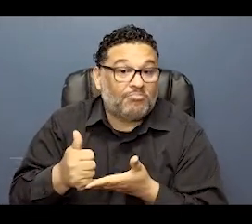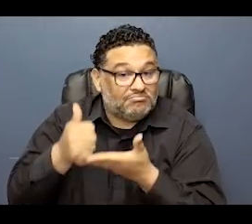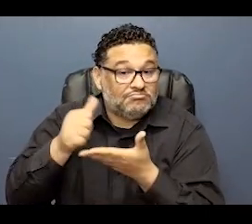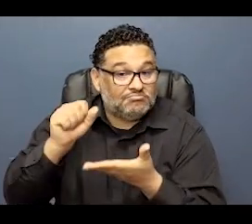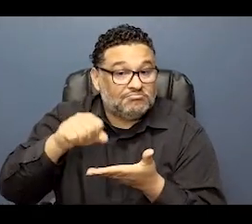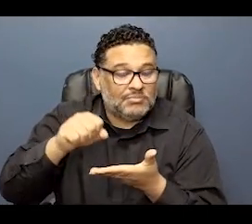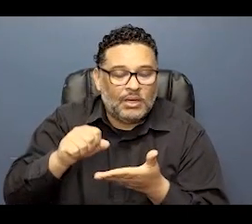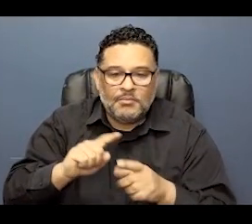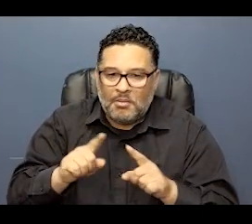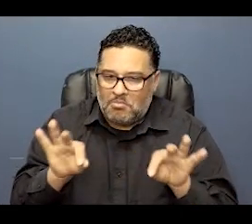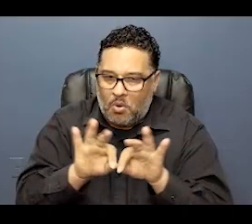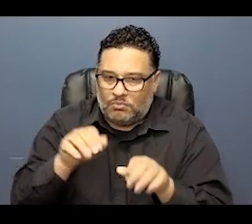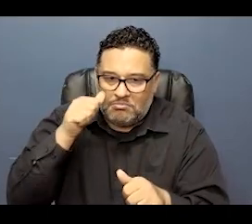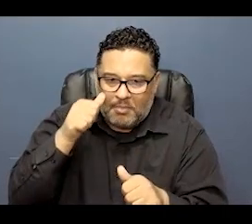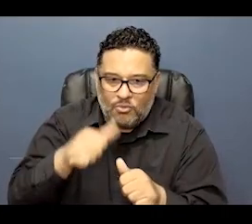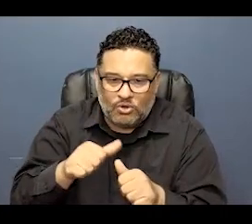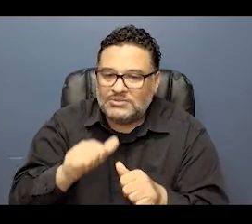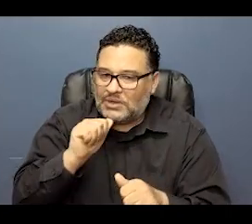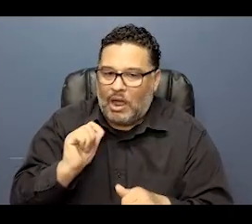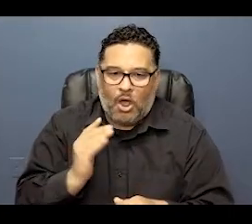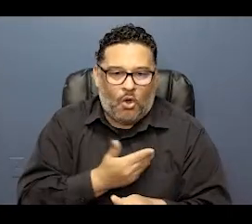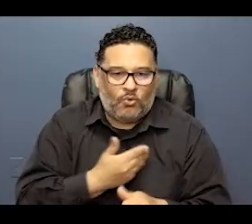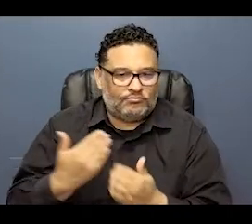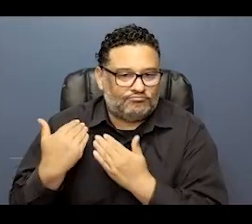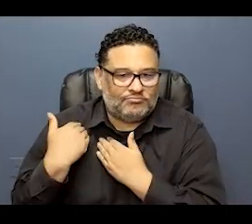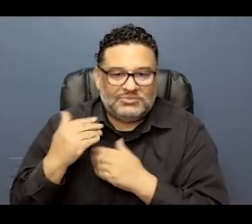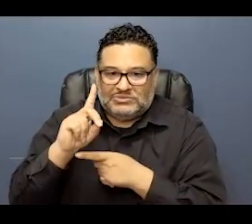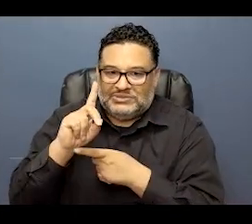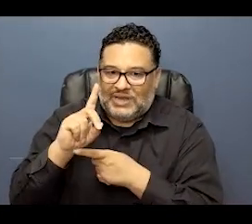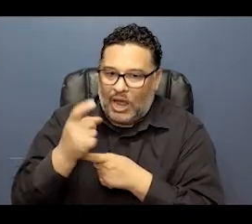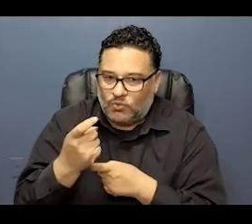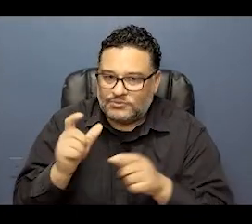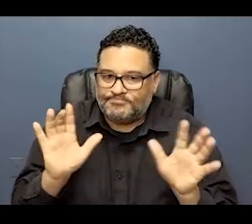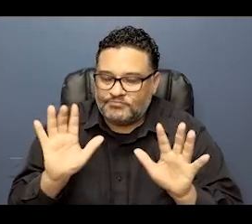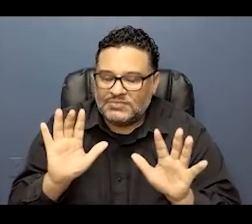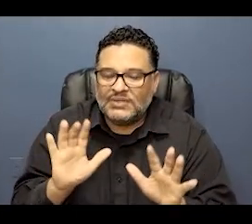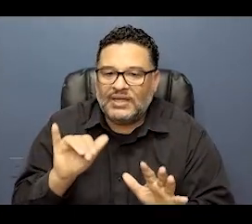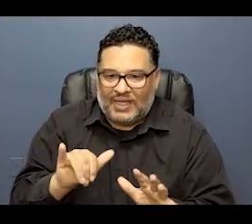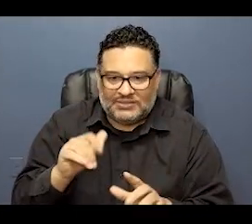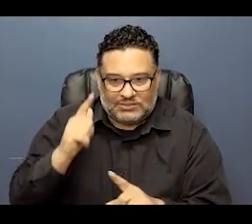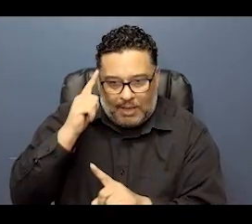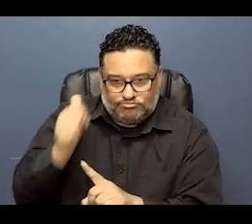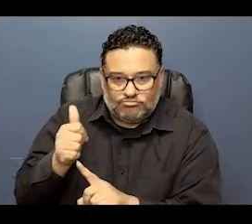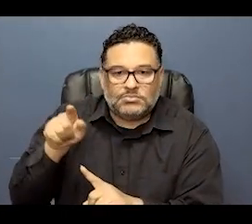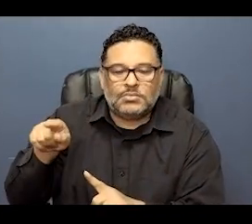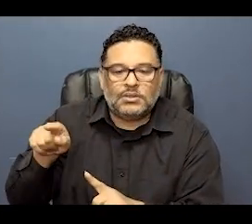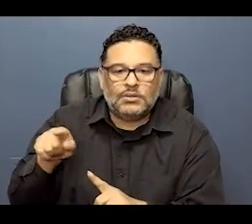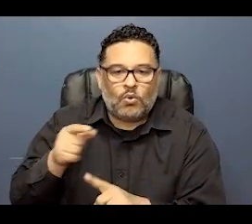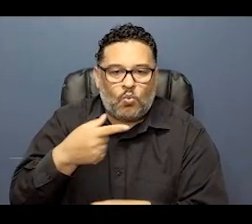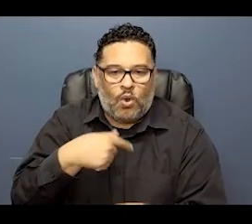that it’s not our role to diagnose; that’s up to qualified professionals. Observations